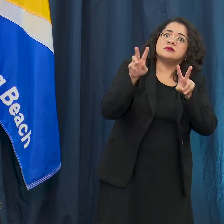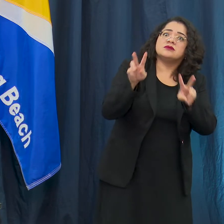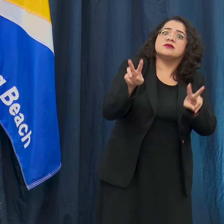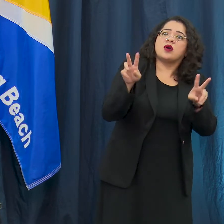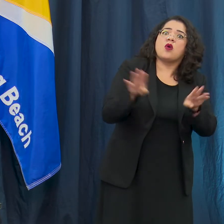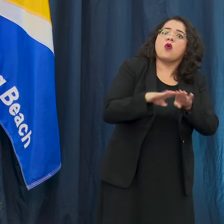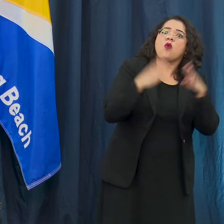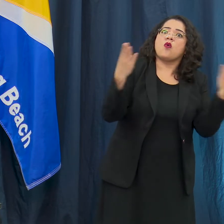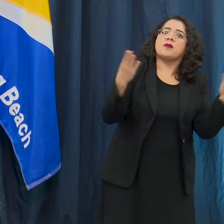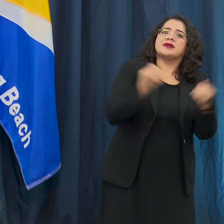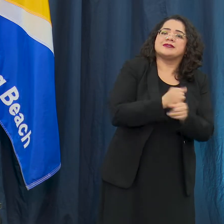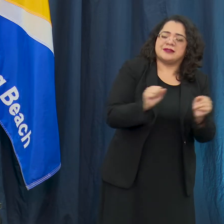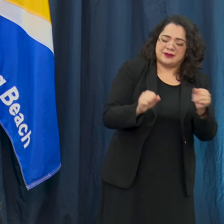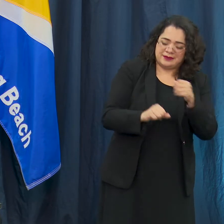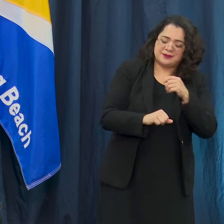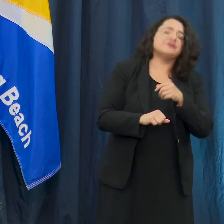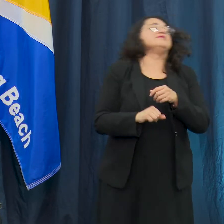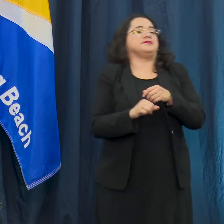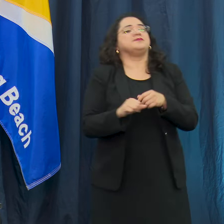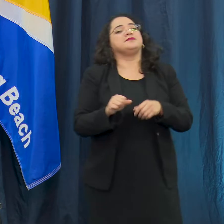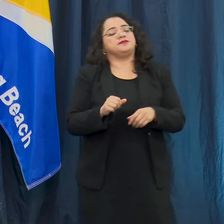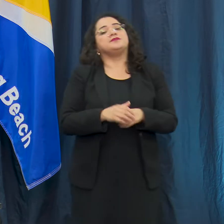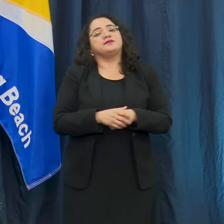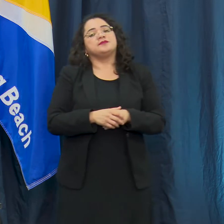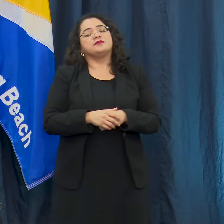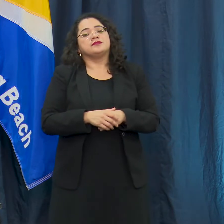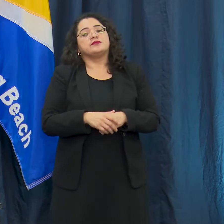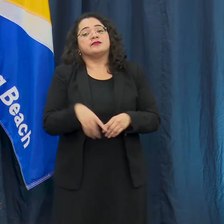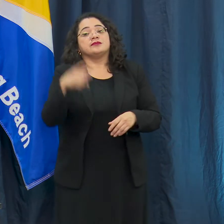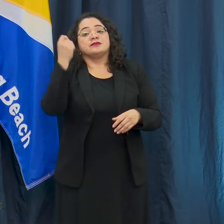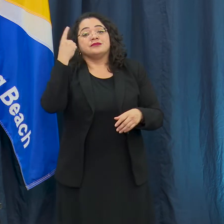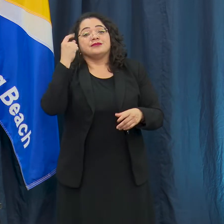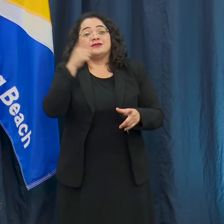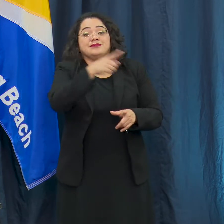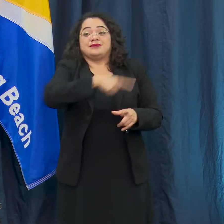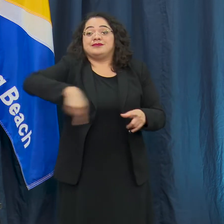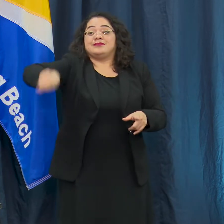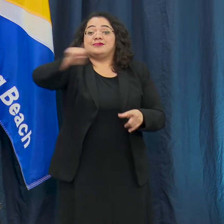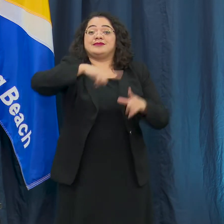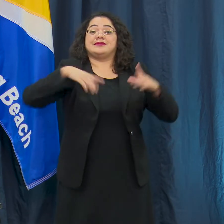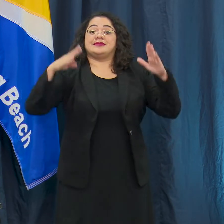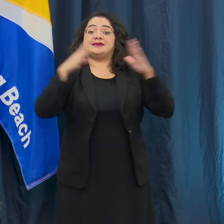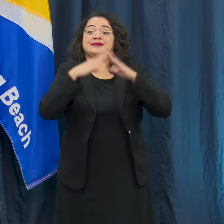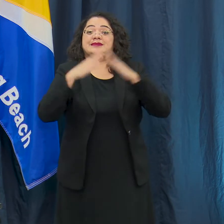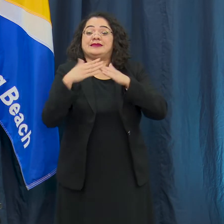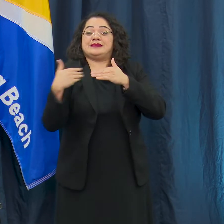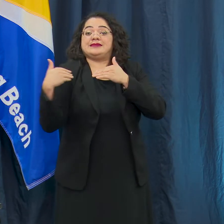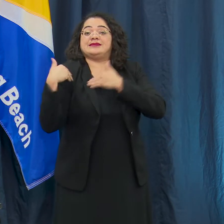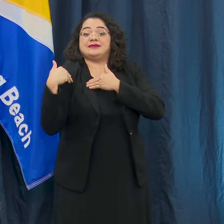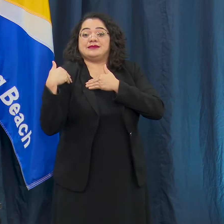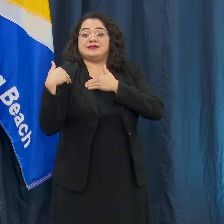but we can't get there unless everyone else does their job on this issue and so